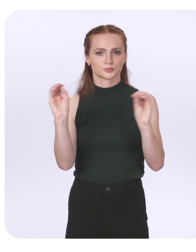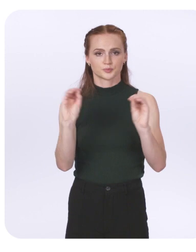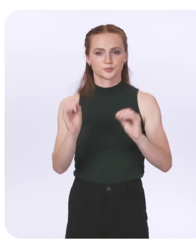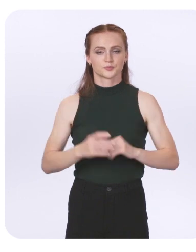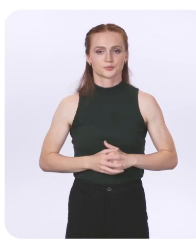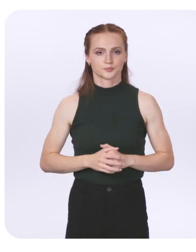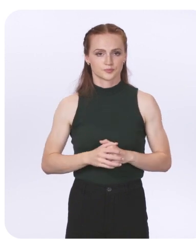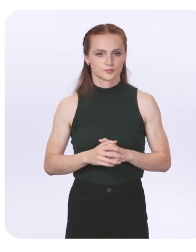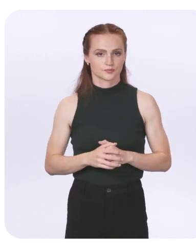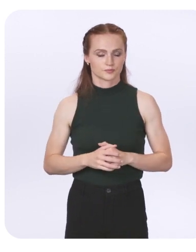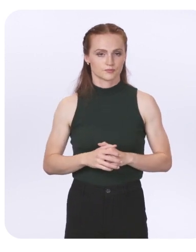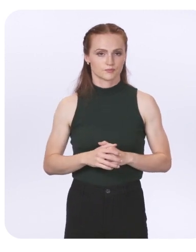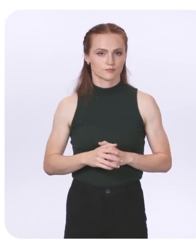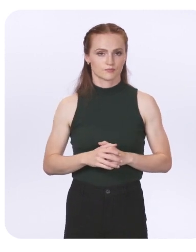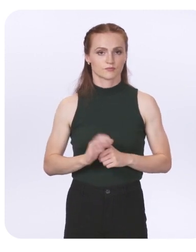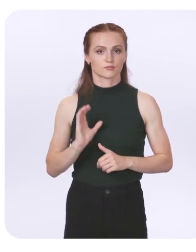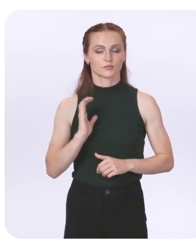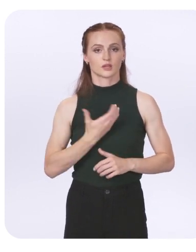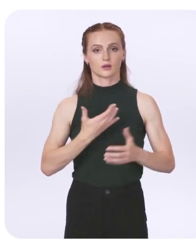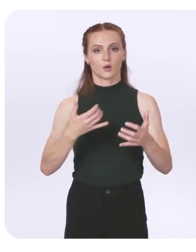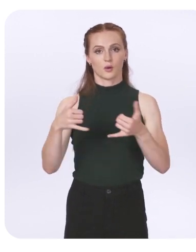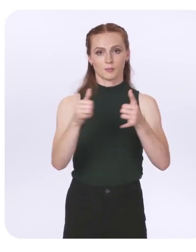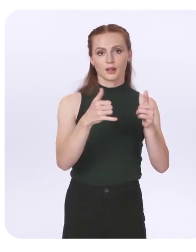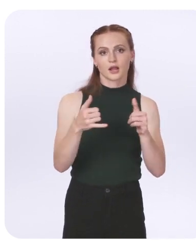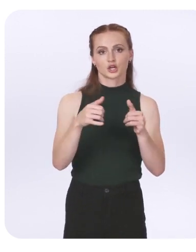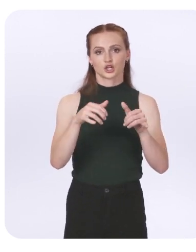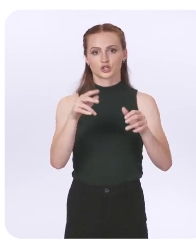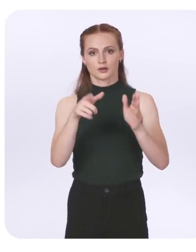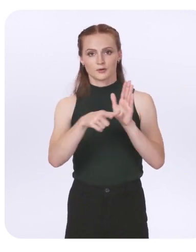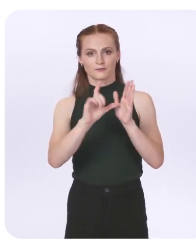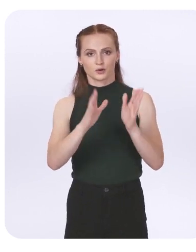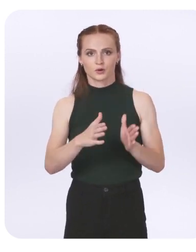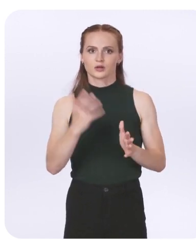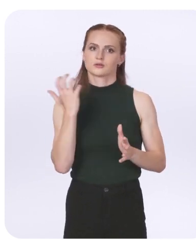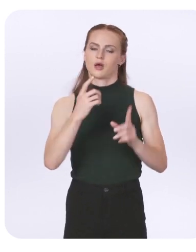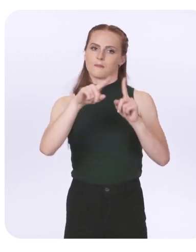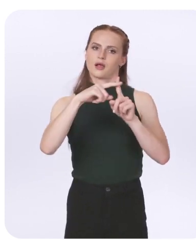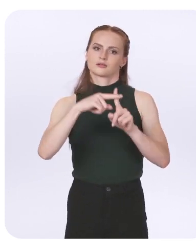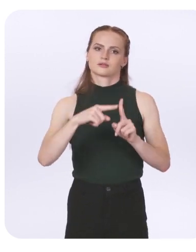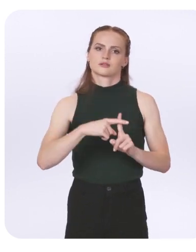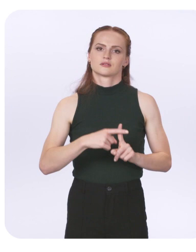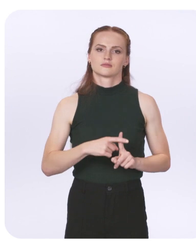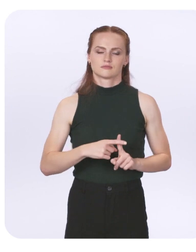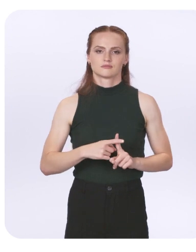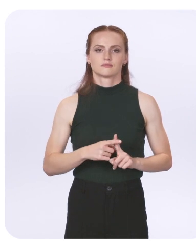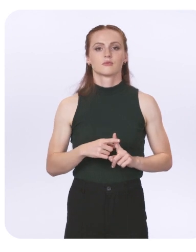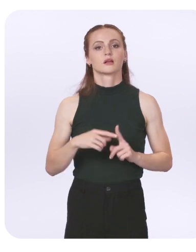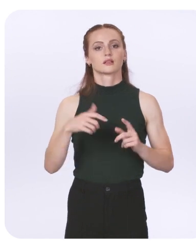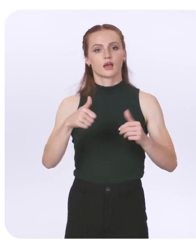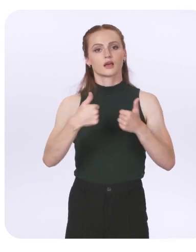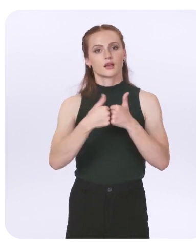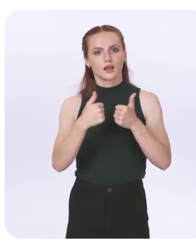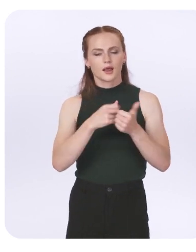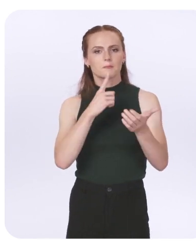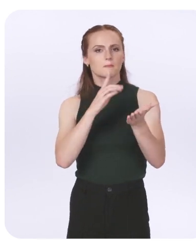The reception from our players and reviewers has been overwhelmingly positive, with the game praised for its visuals and audio,